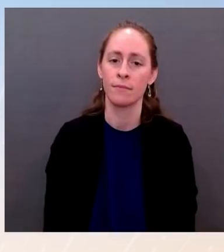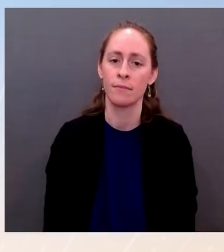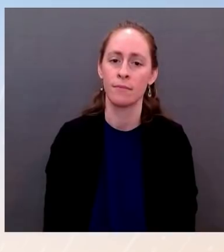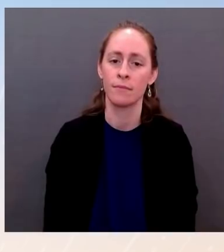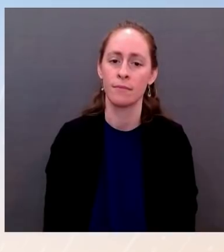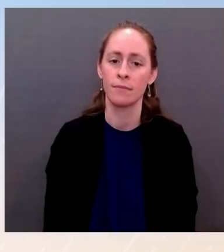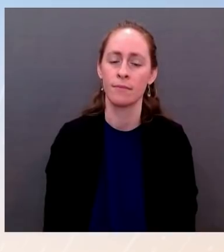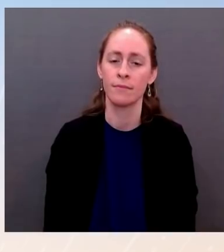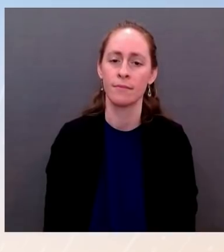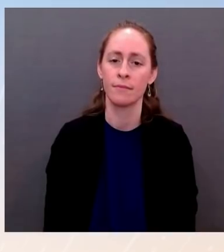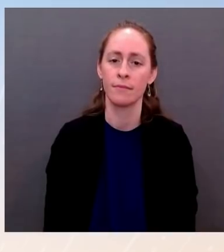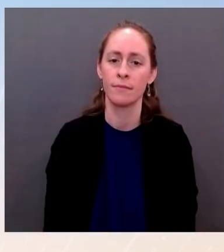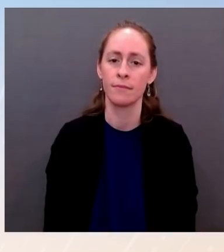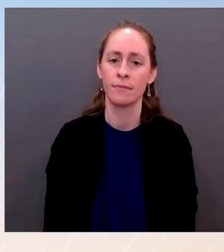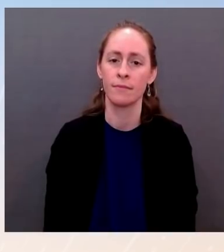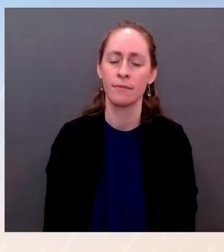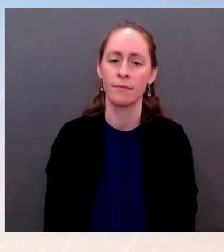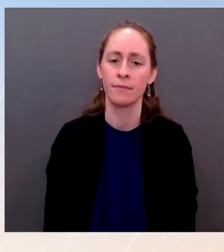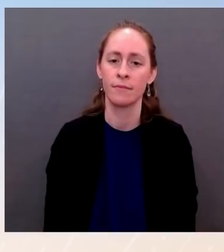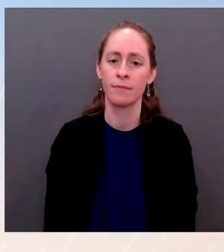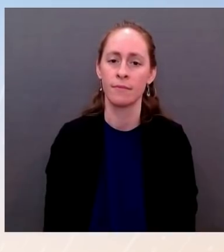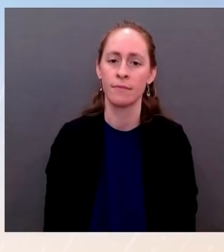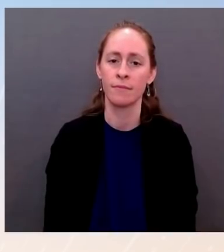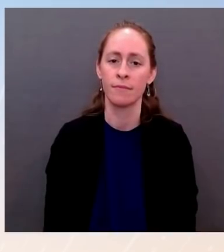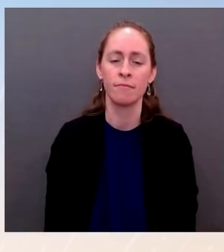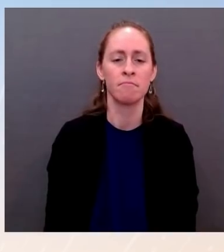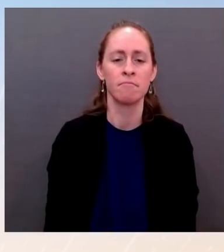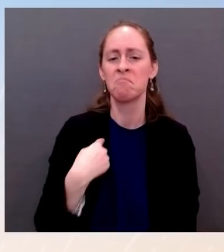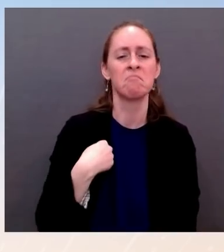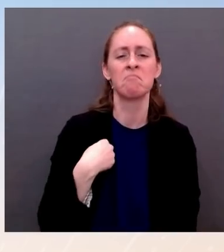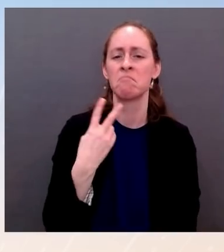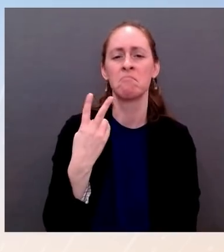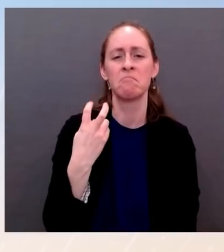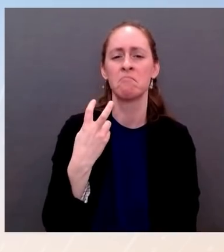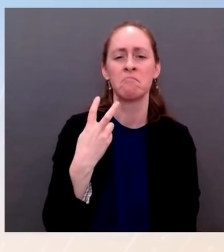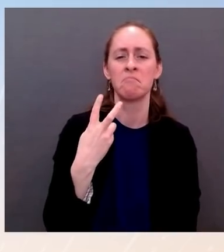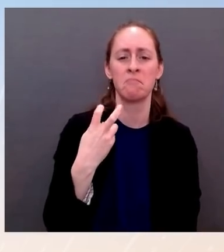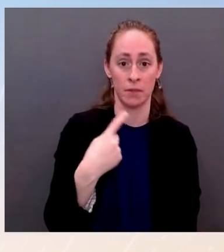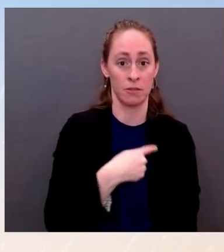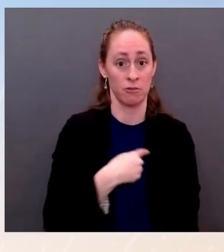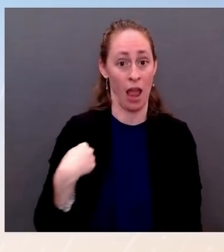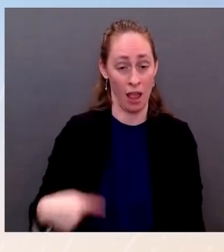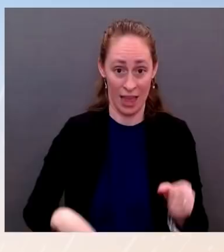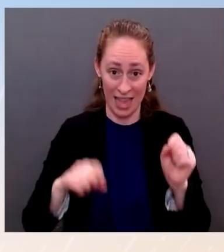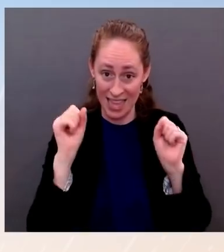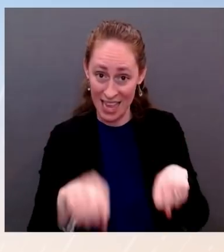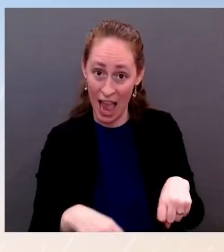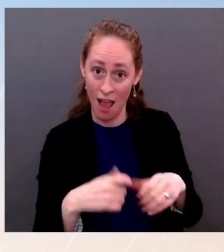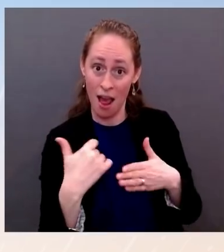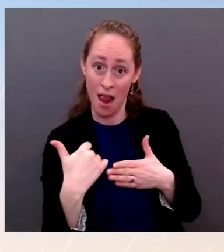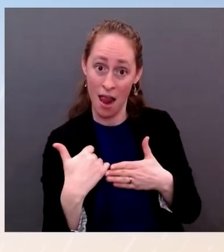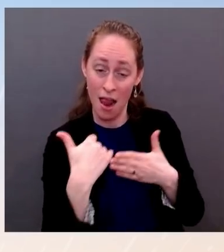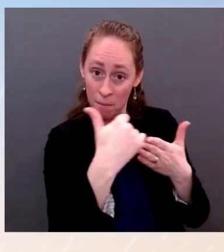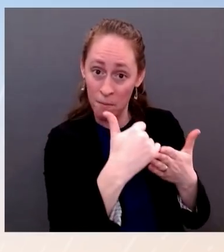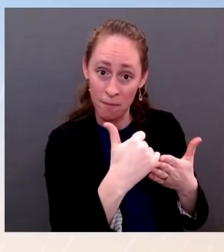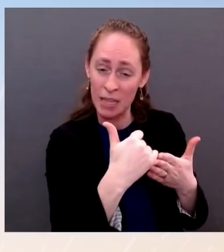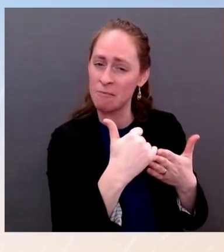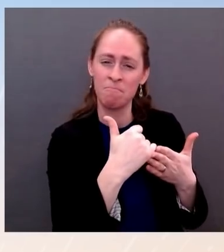that would be sustained in the event of an invasion, due to sanctions and export controls and the like. Just one more thing